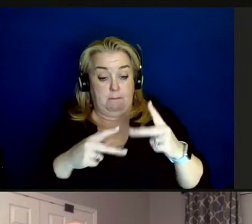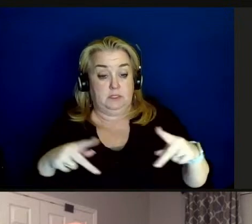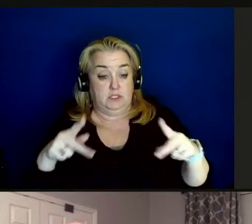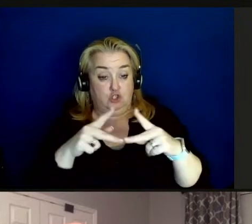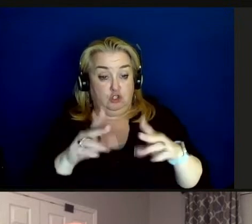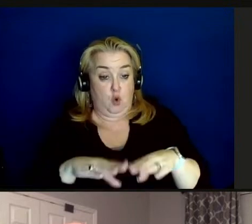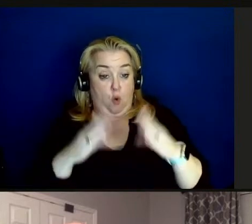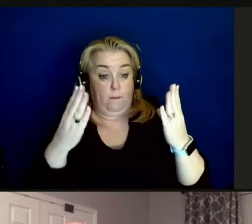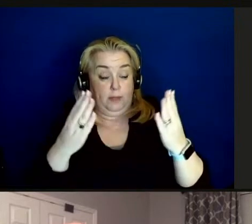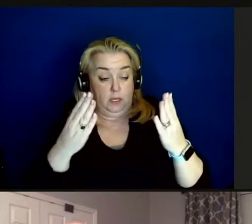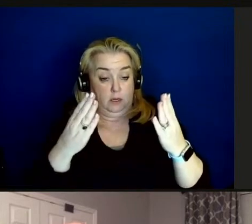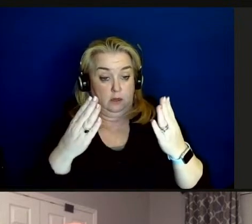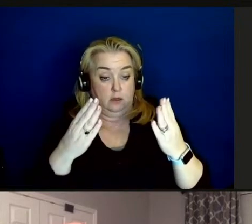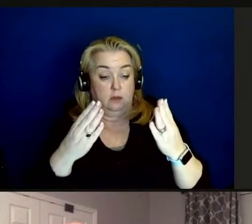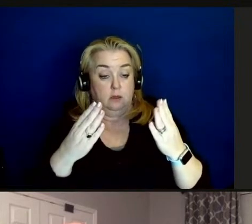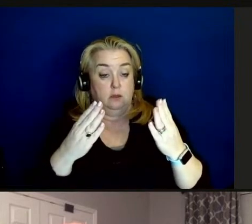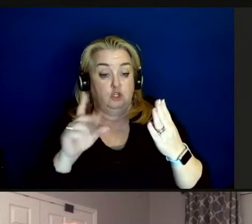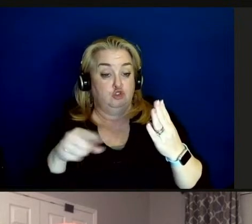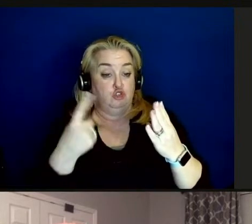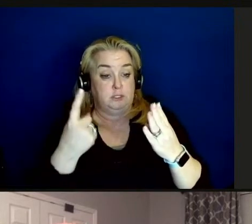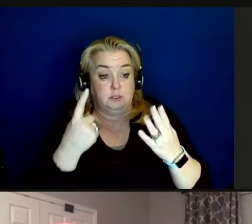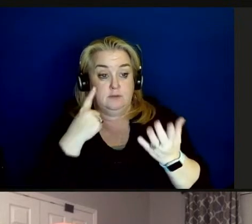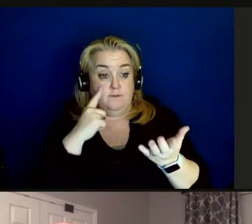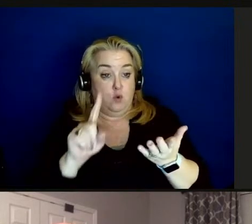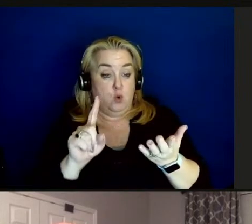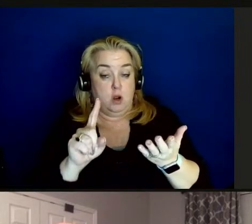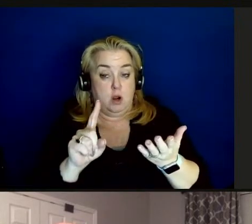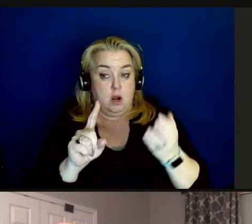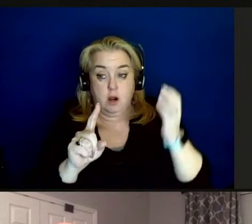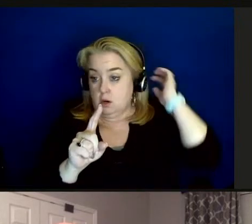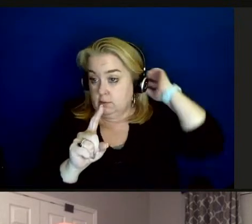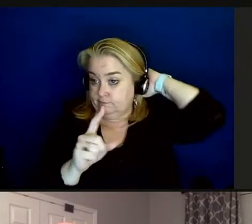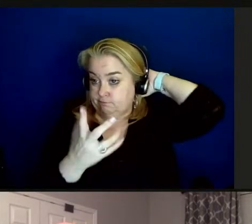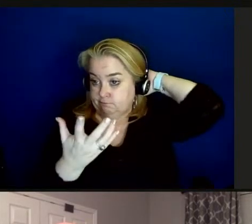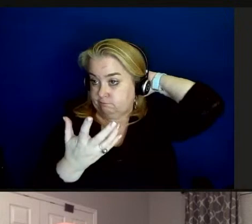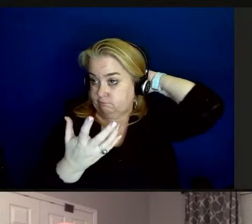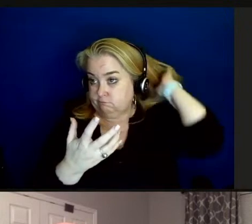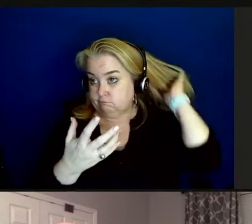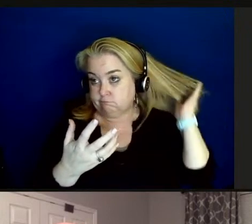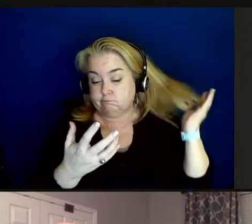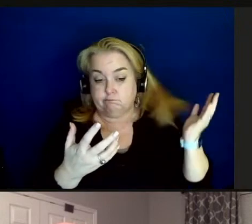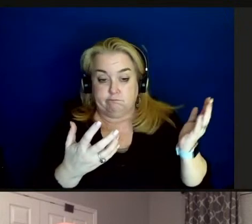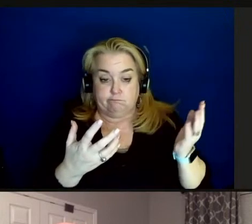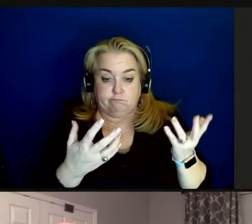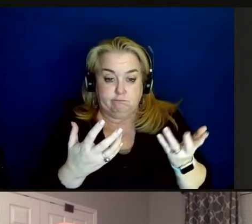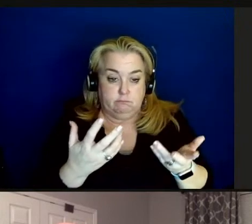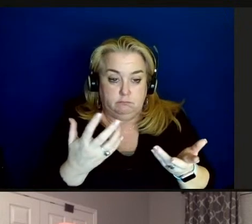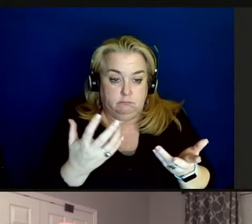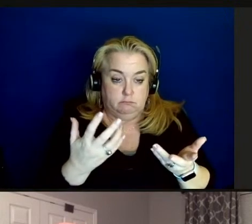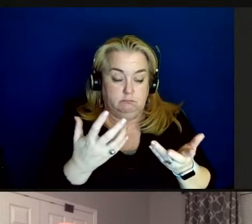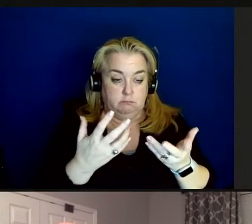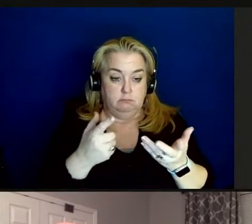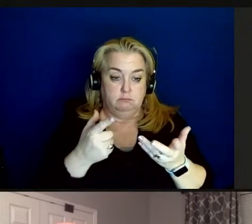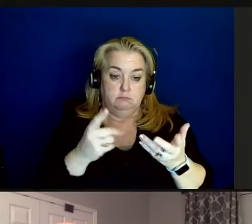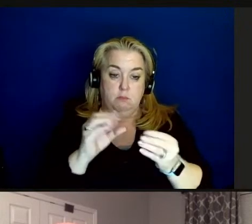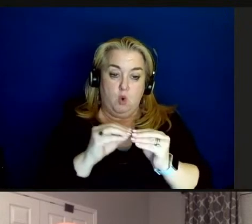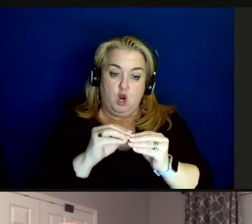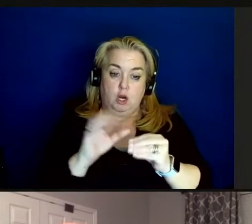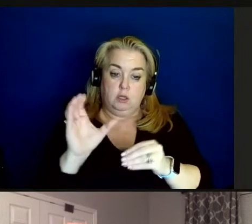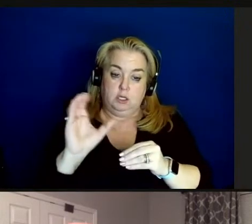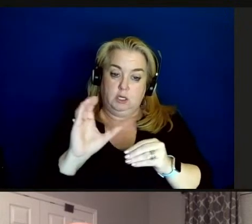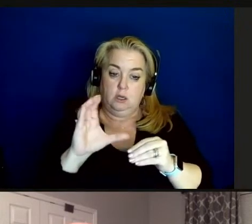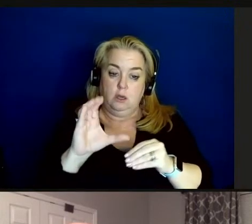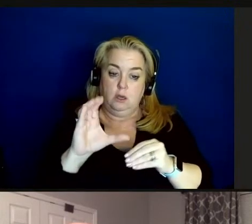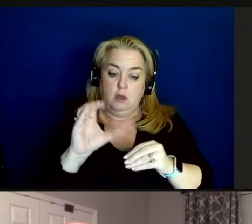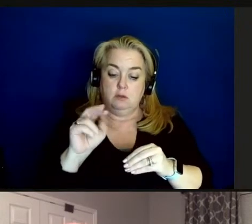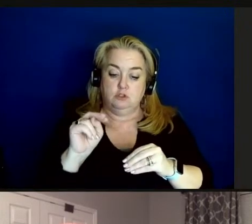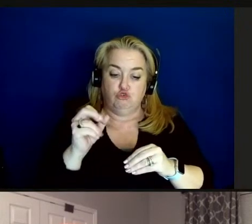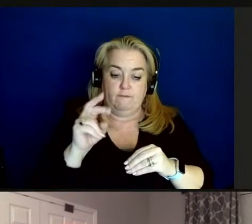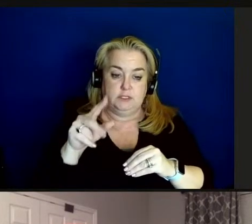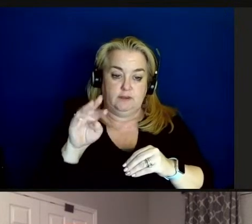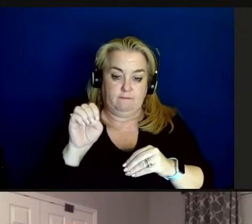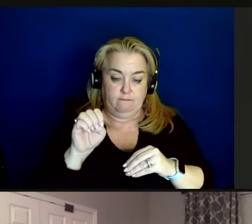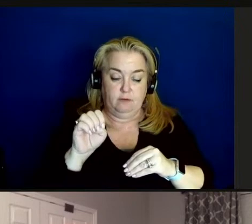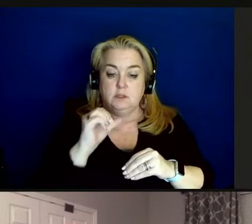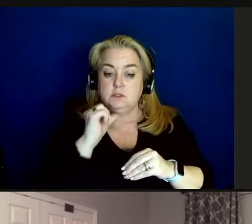THE PANDEMIC WAS THAT WE WERE